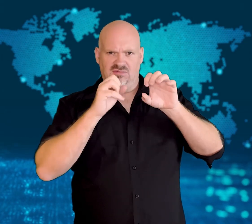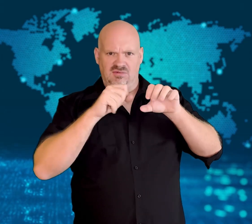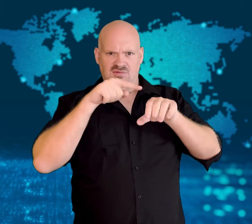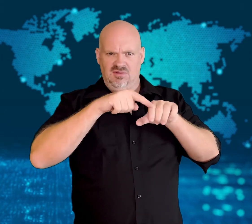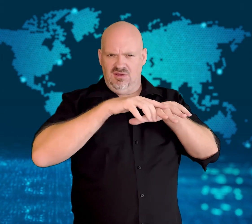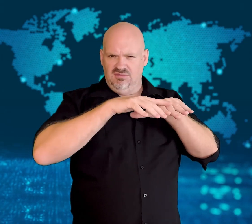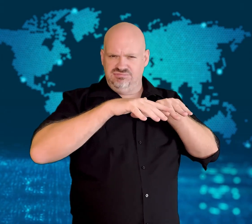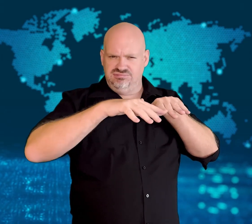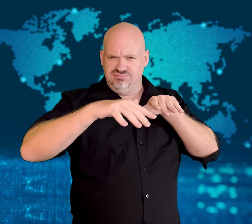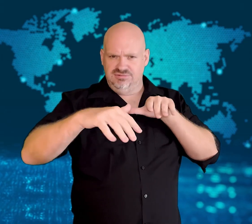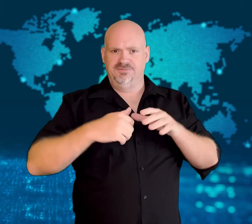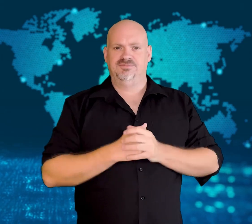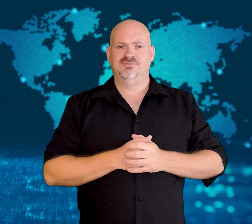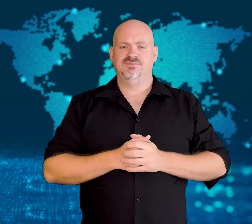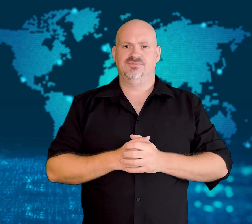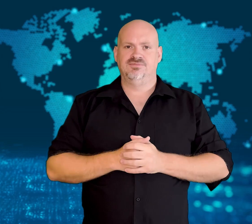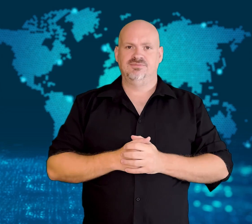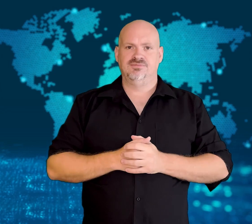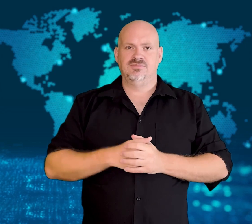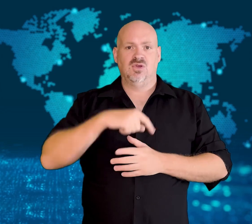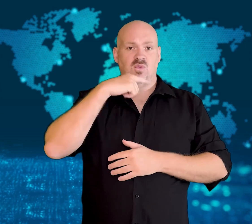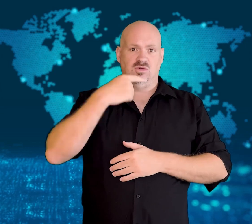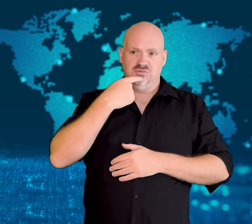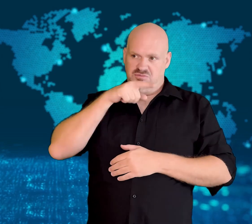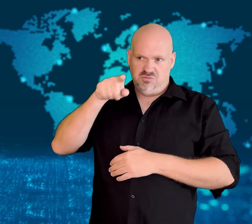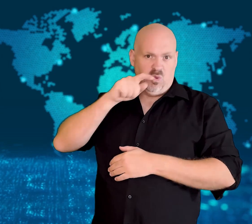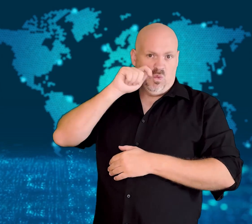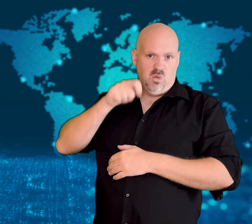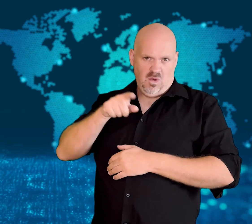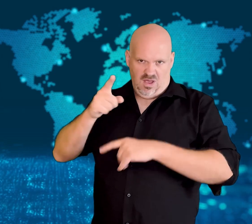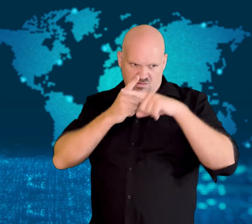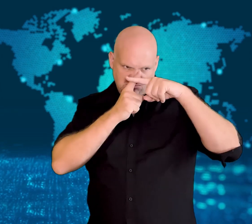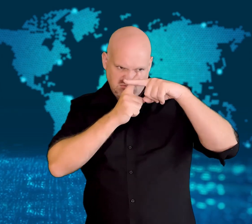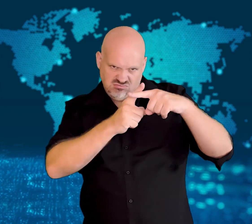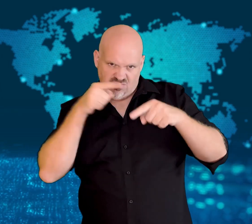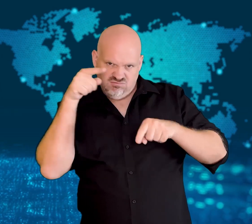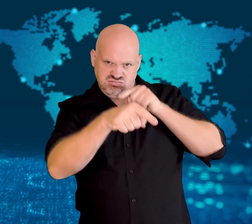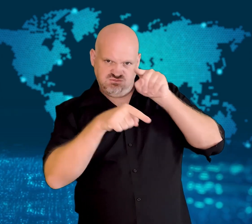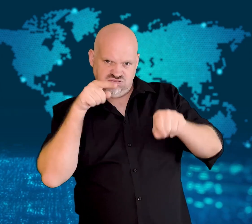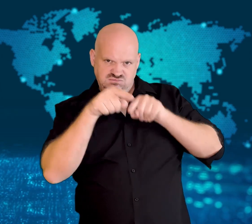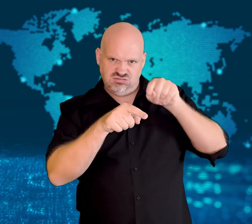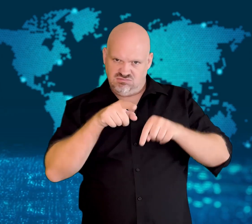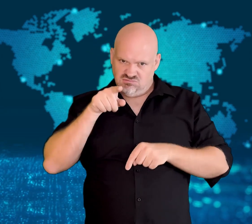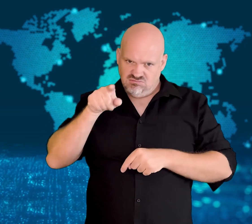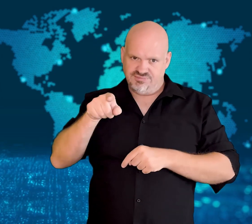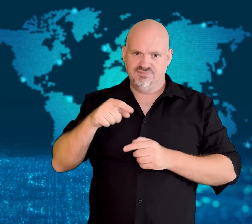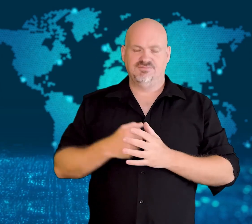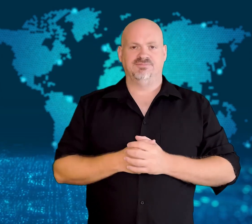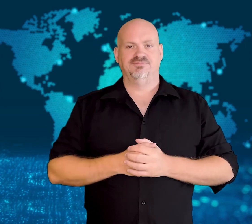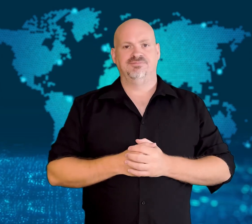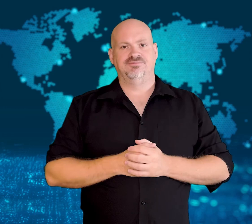The Zaporizhzhia plant was captured by Russian forces early in the war